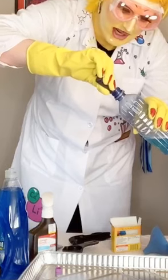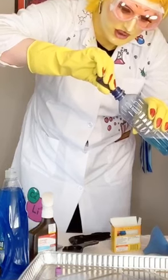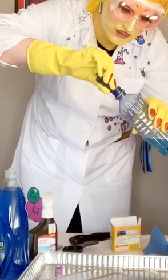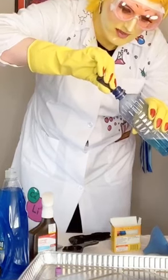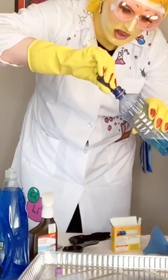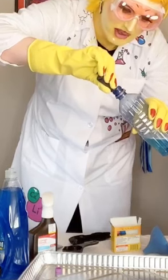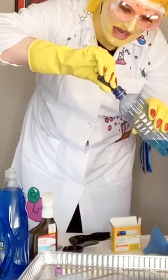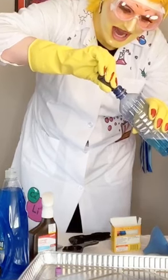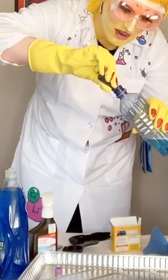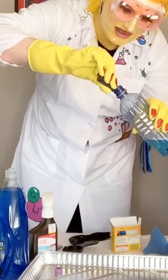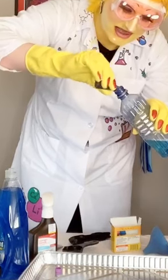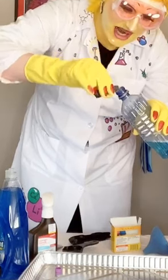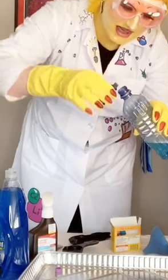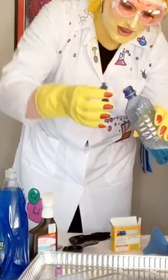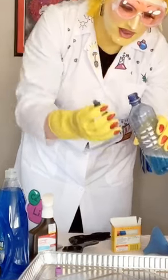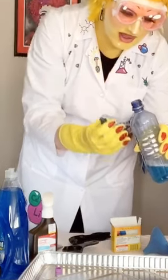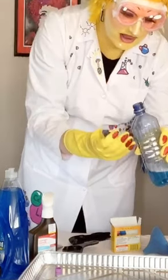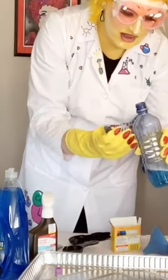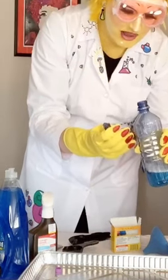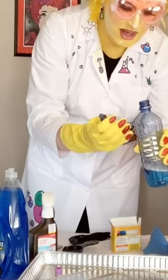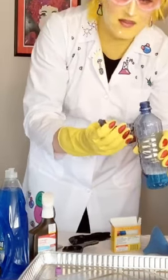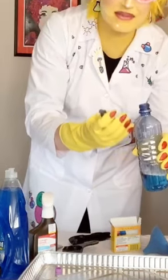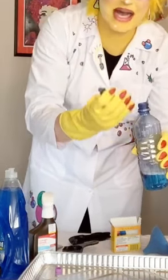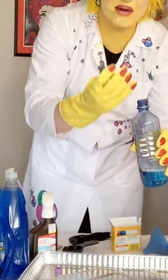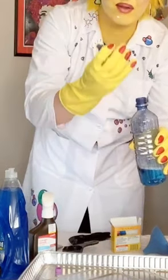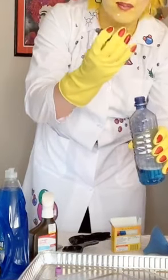of drip along the outside. So when it comes out of the